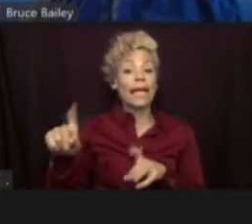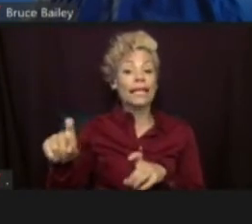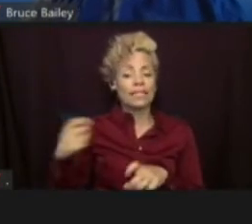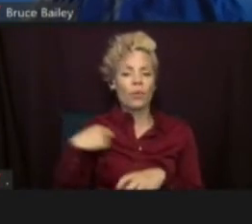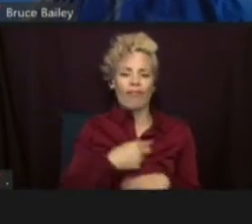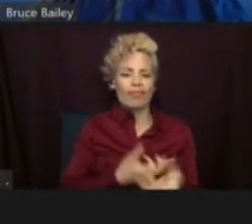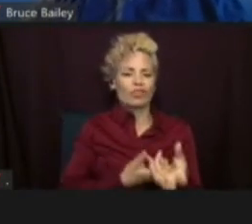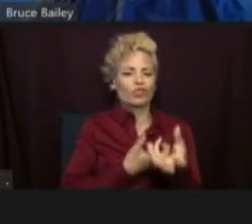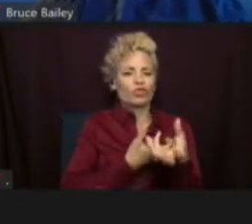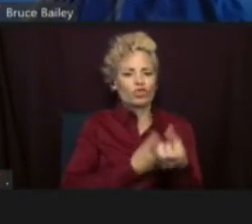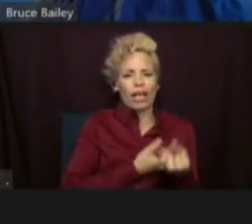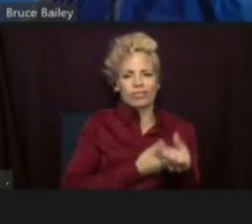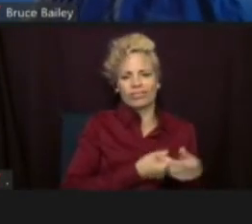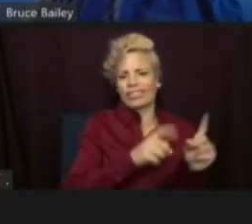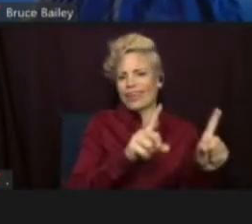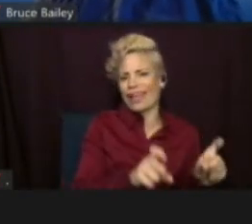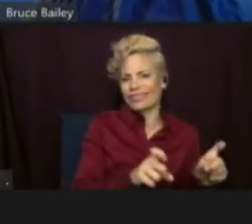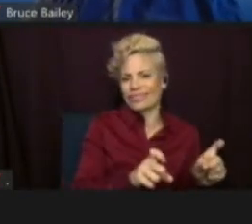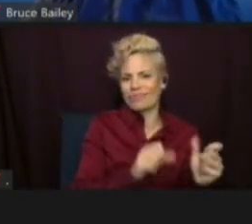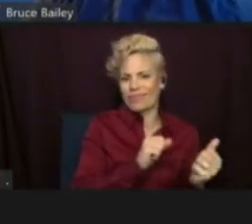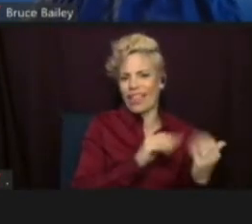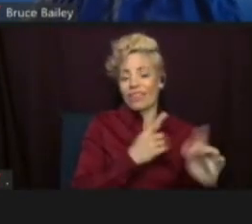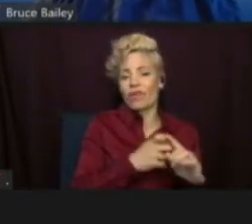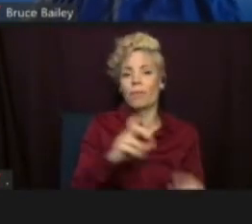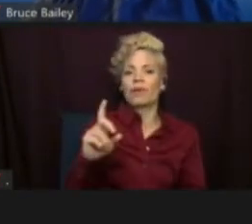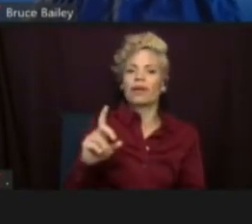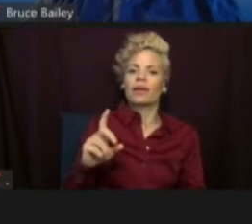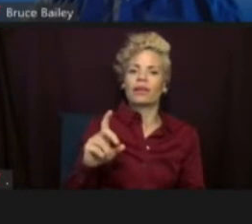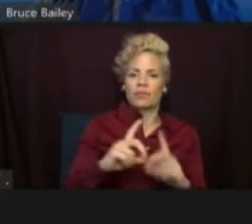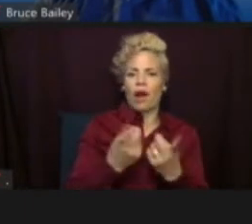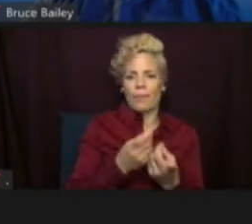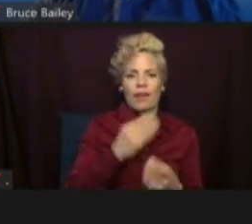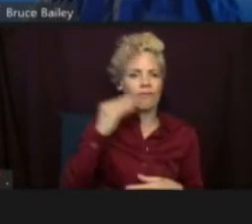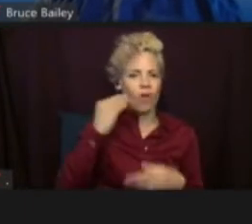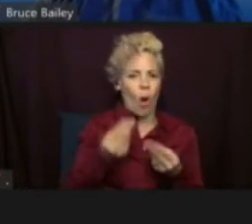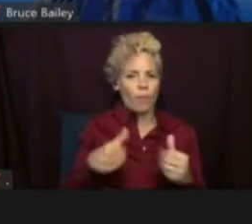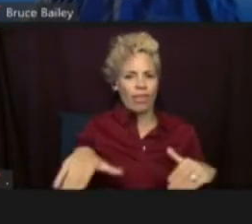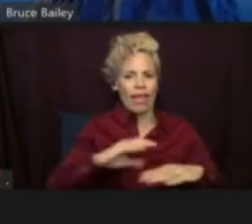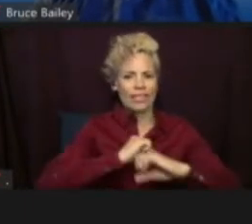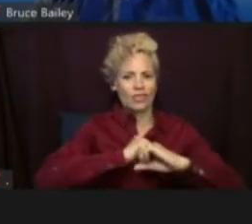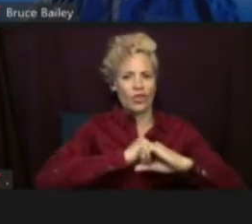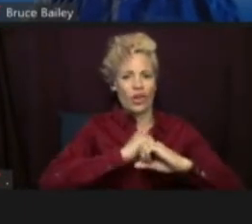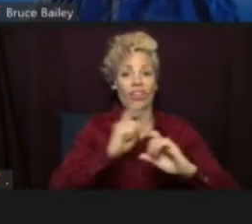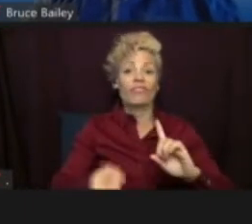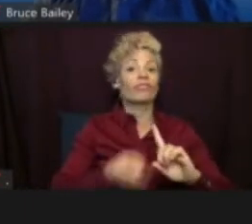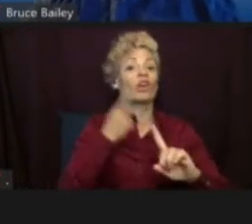from Department of Homeland Security, as the first baseline aligned test process.